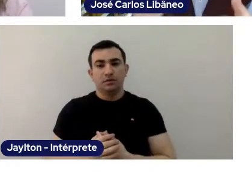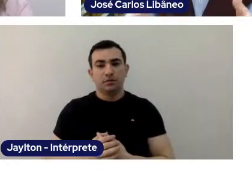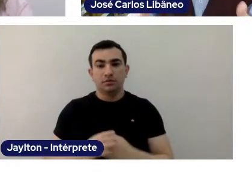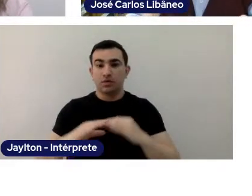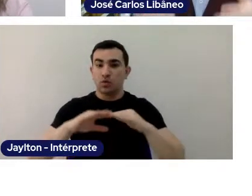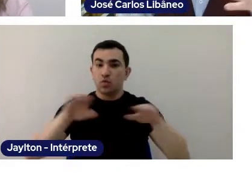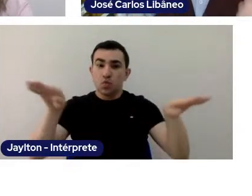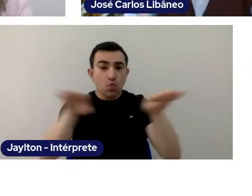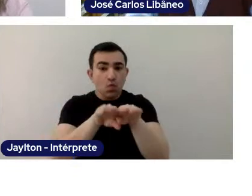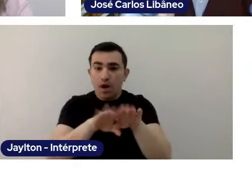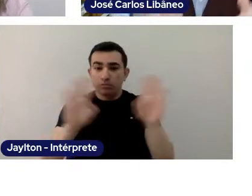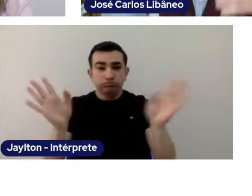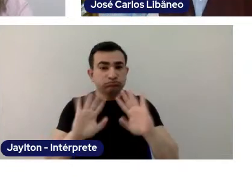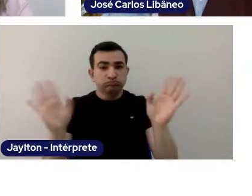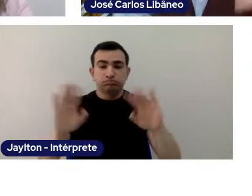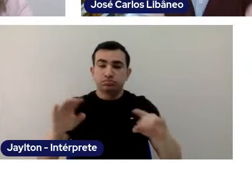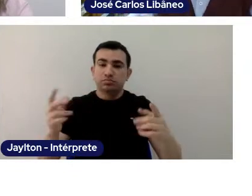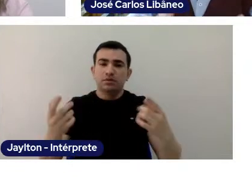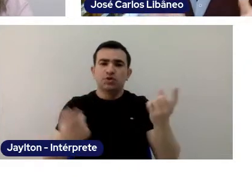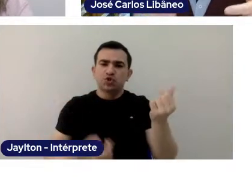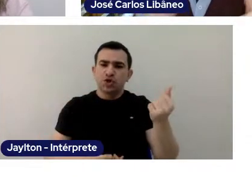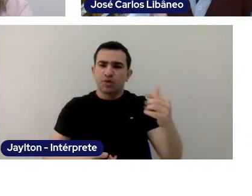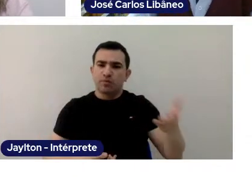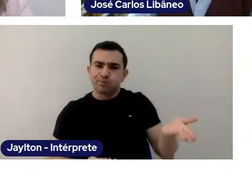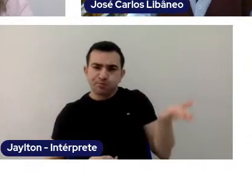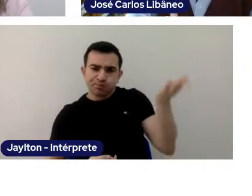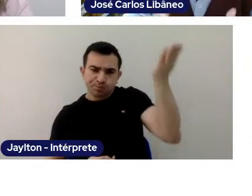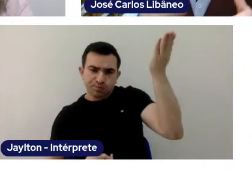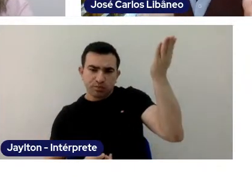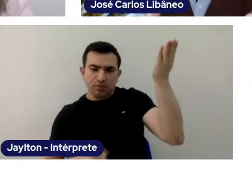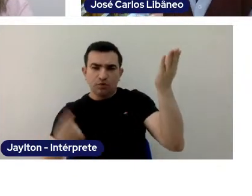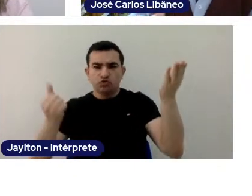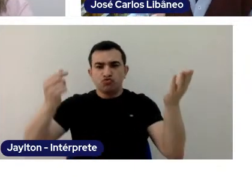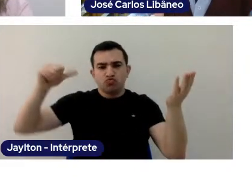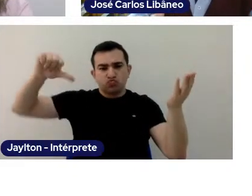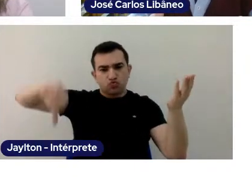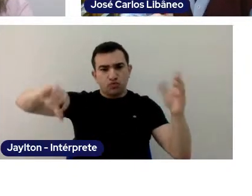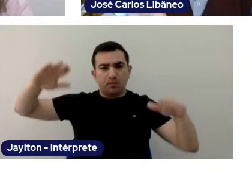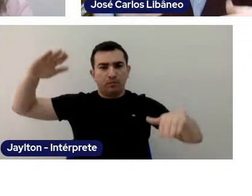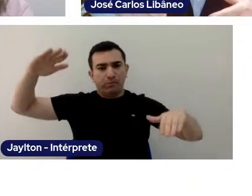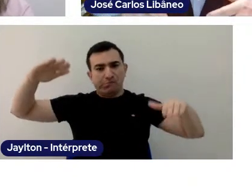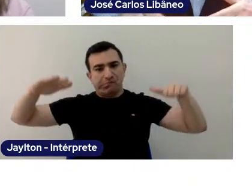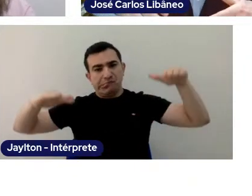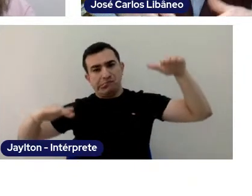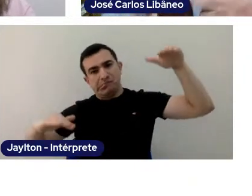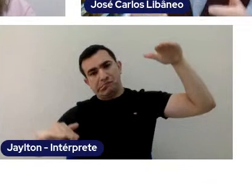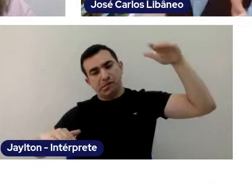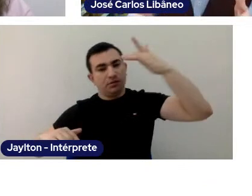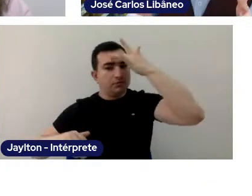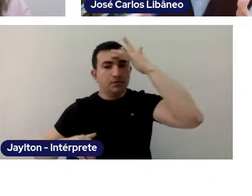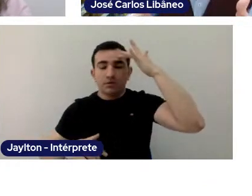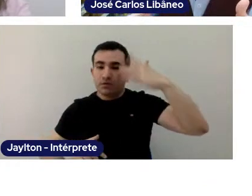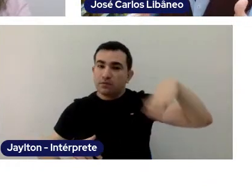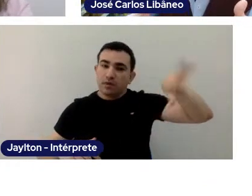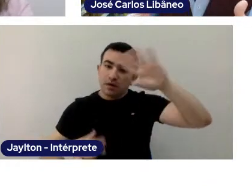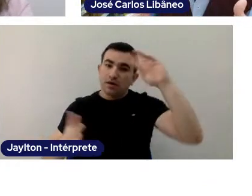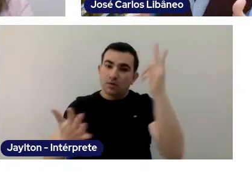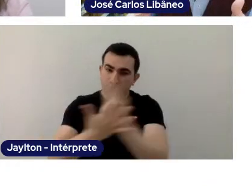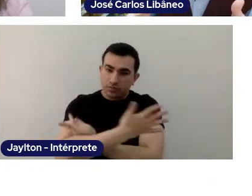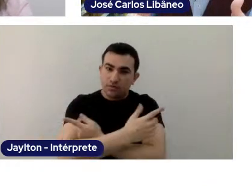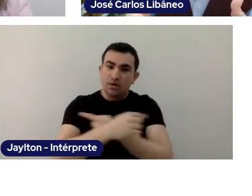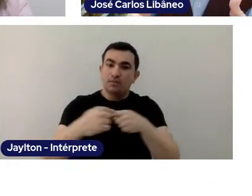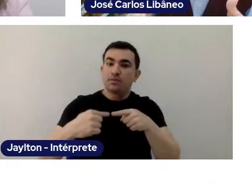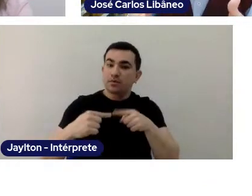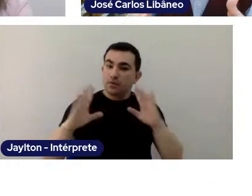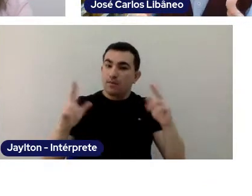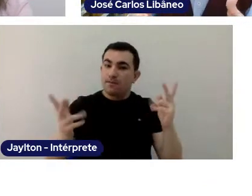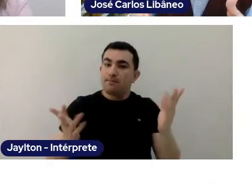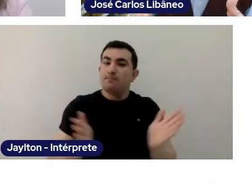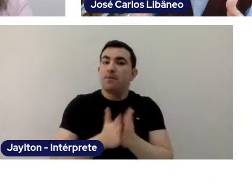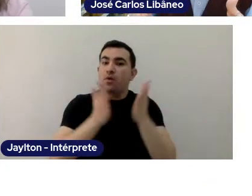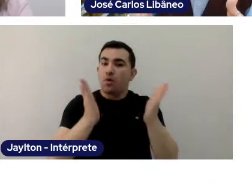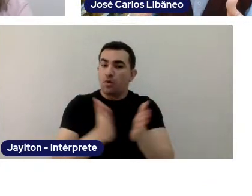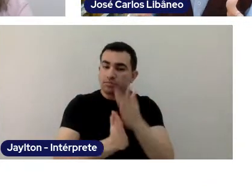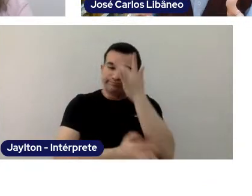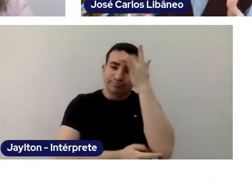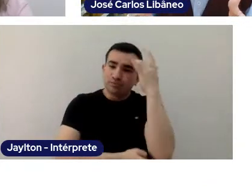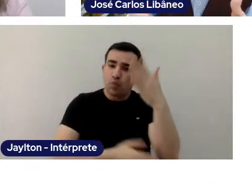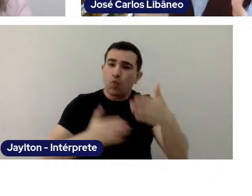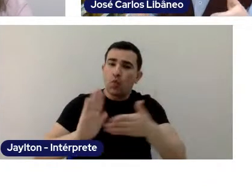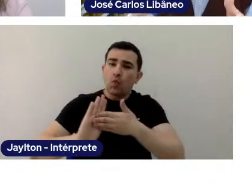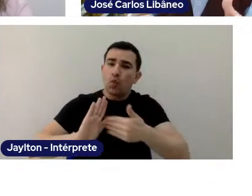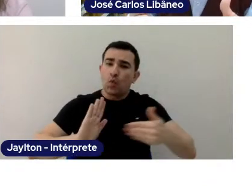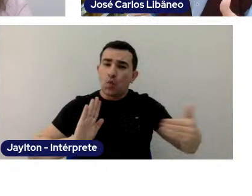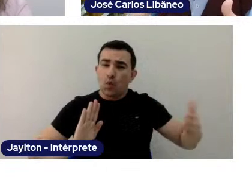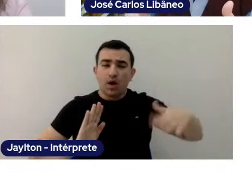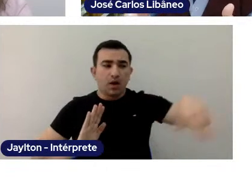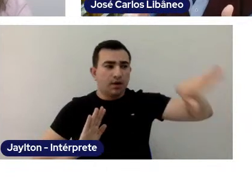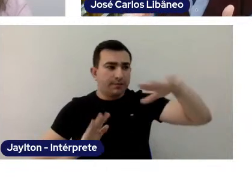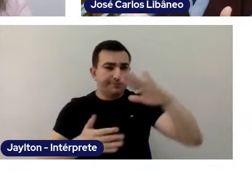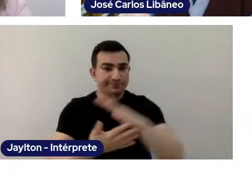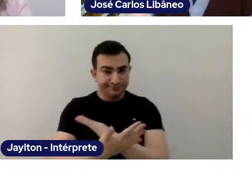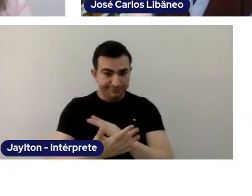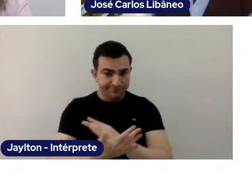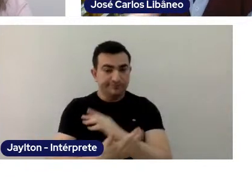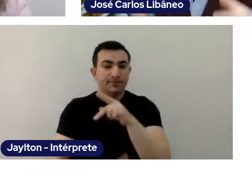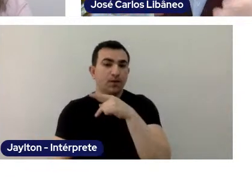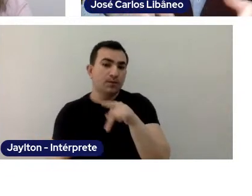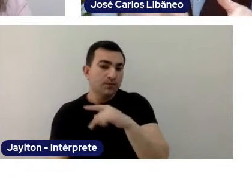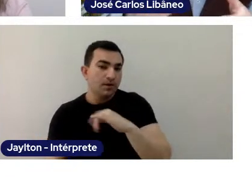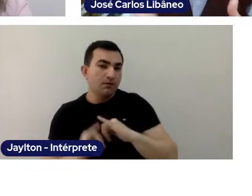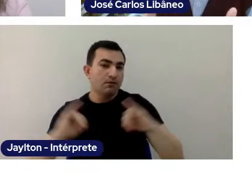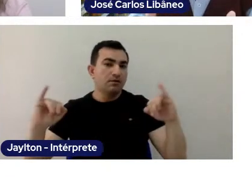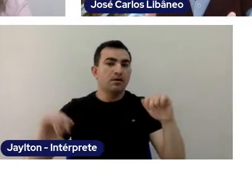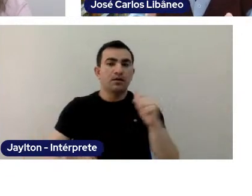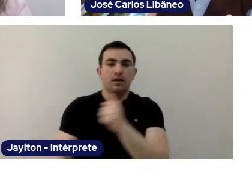In other words, inequalities are economical, social, juridical, cultural. It is poverty's case, right? Some teachers say "a poor student is different"